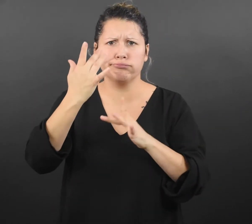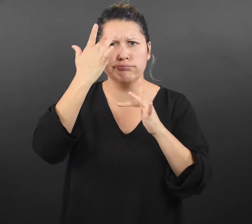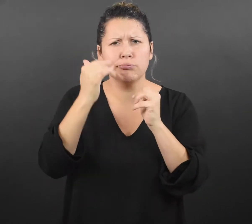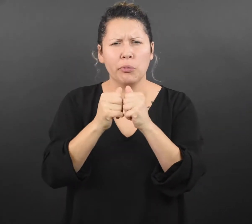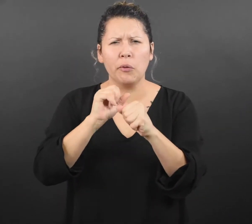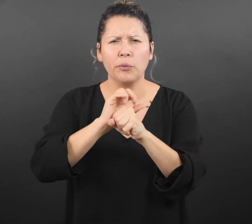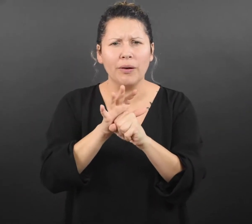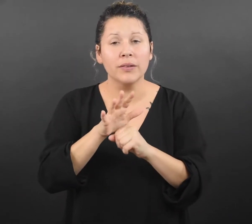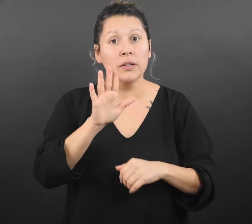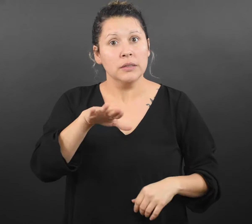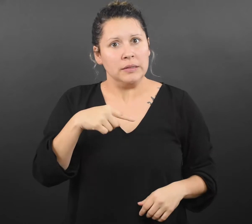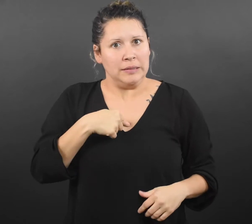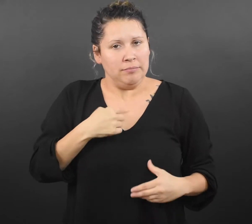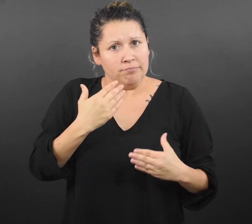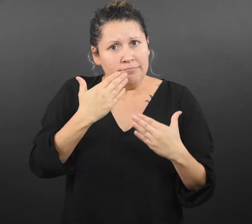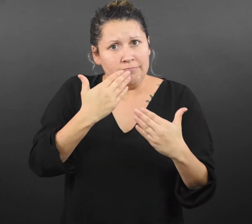I am so grateful for their dedication,